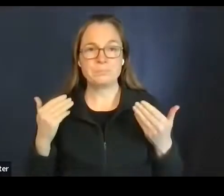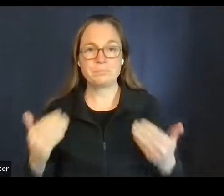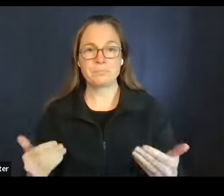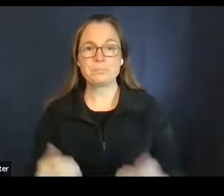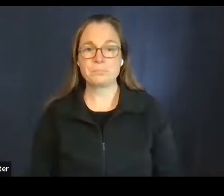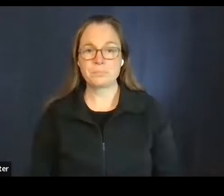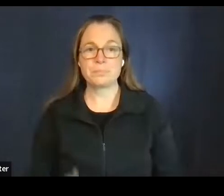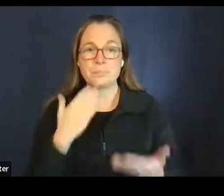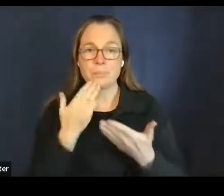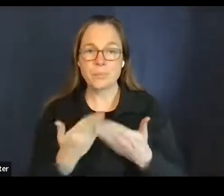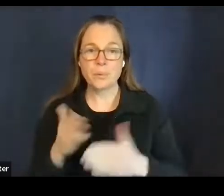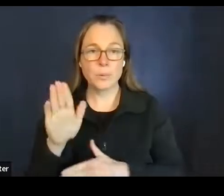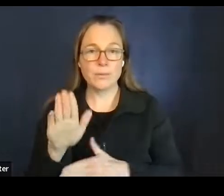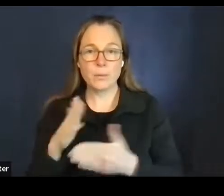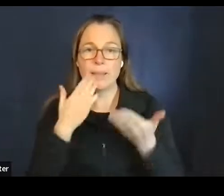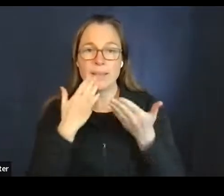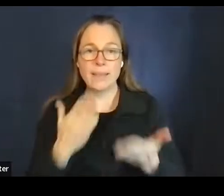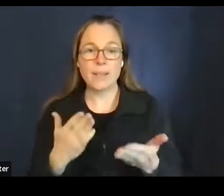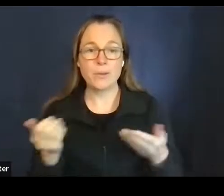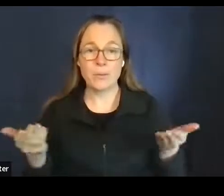Good afternoon. Thank you for being here today.